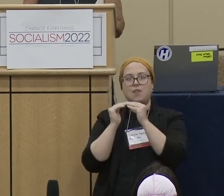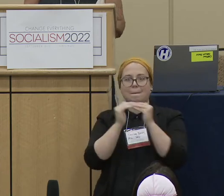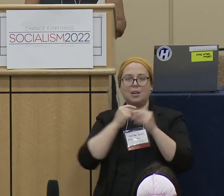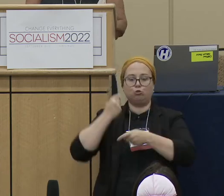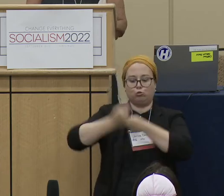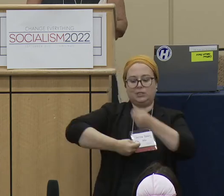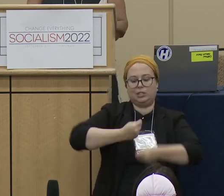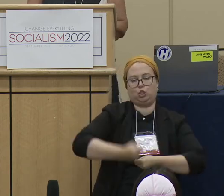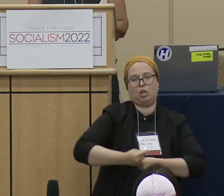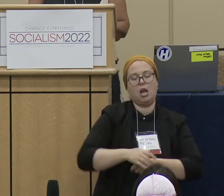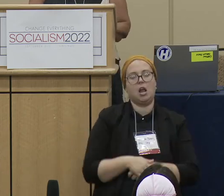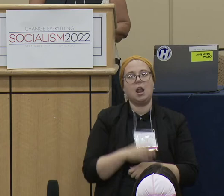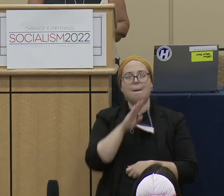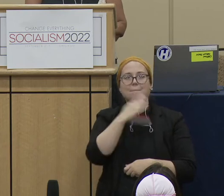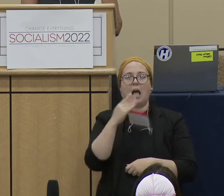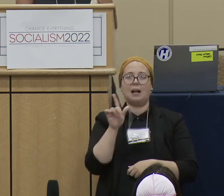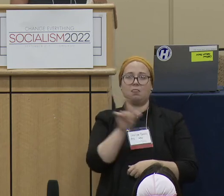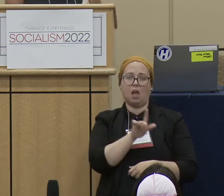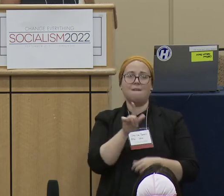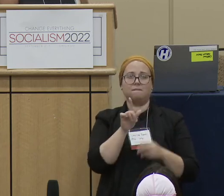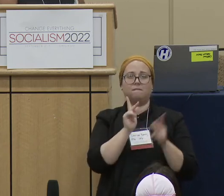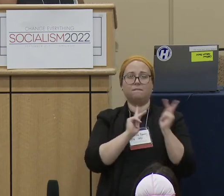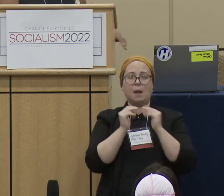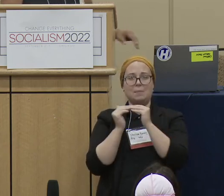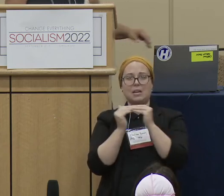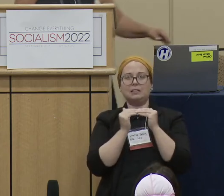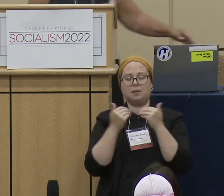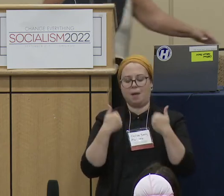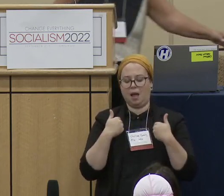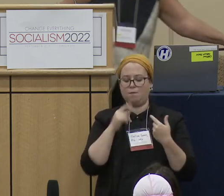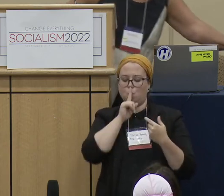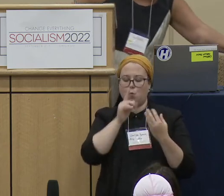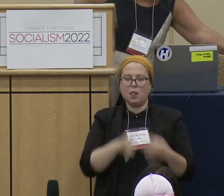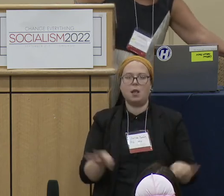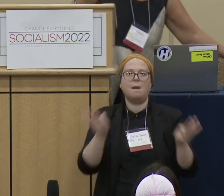working in a Black feminist tradition. And Black left